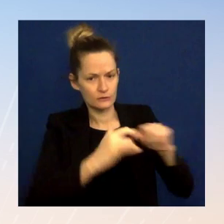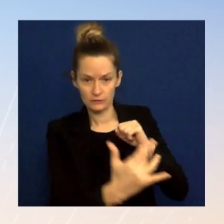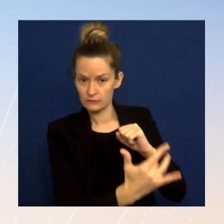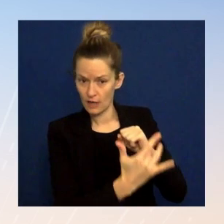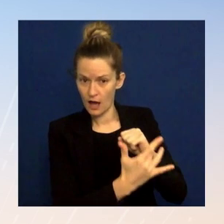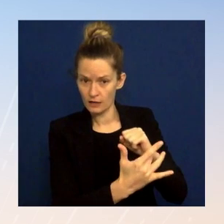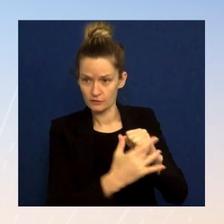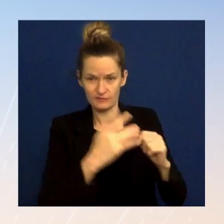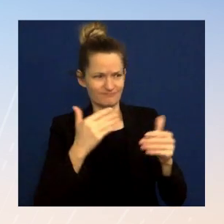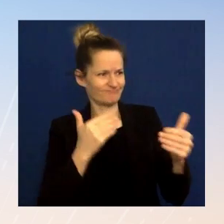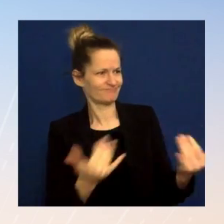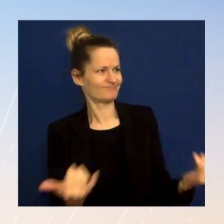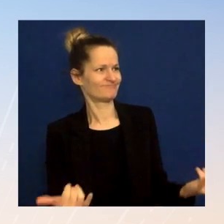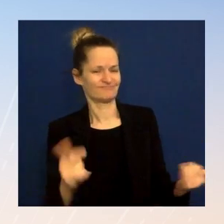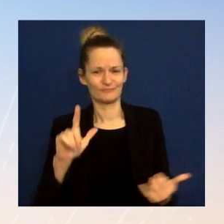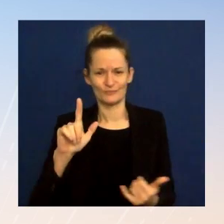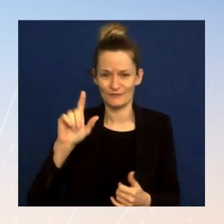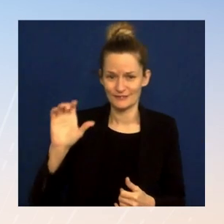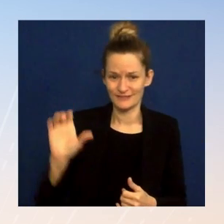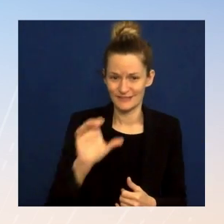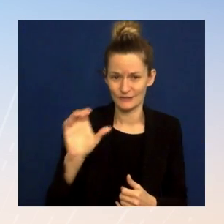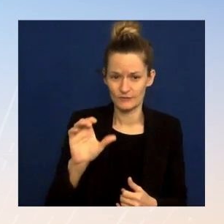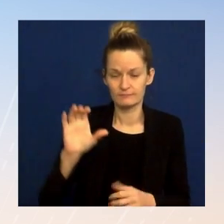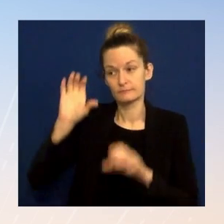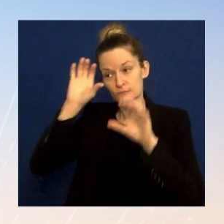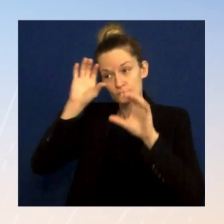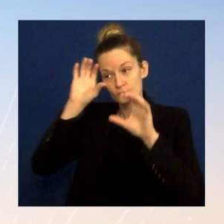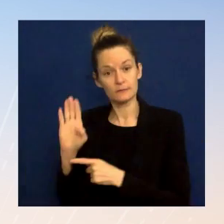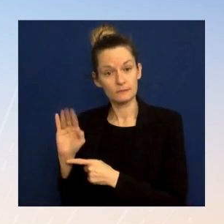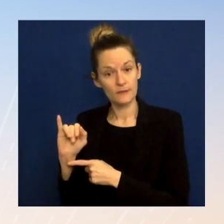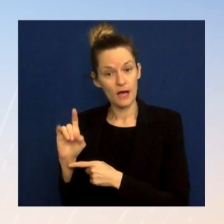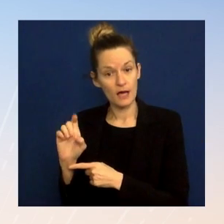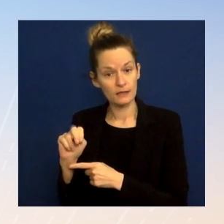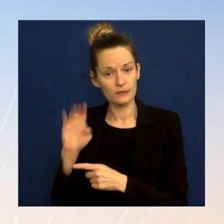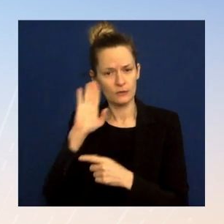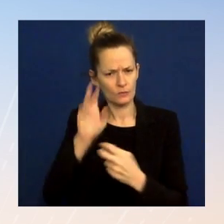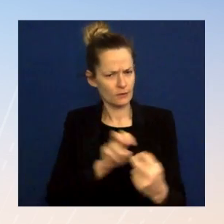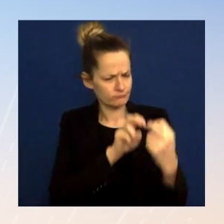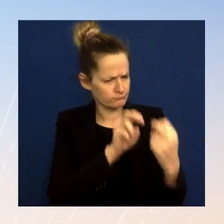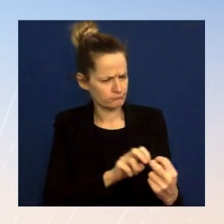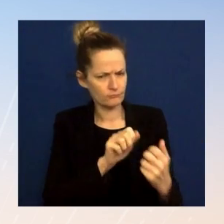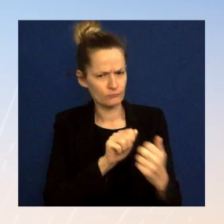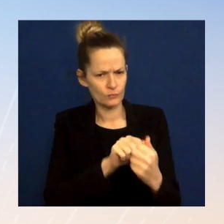will sit down at these two summits to coordinate policies on Iran, on supply chains,